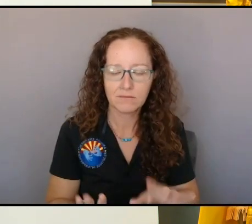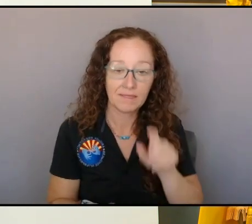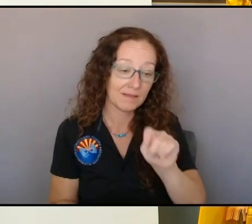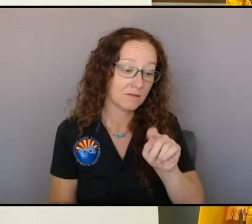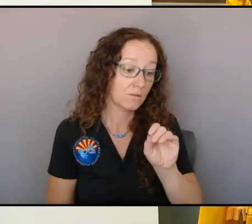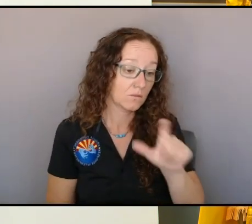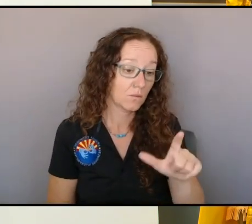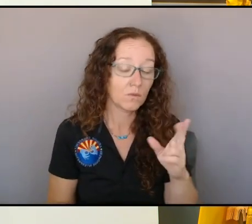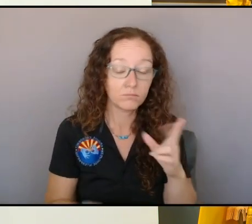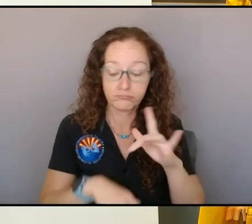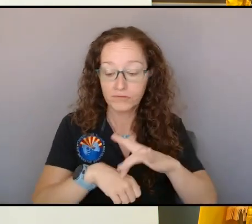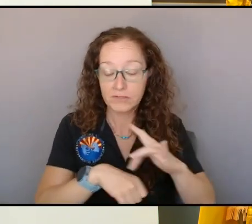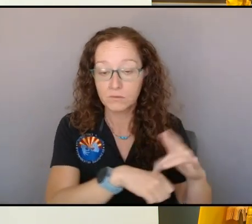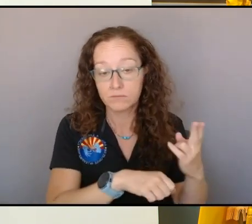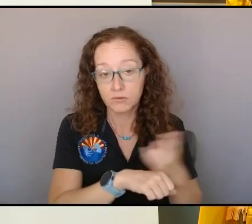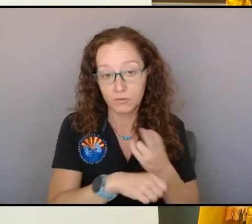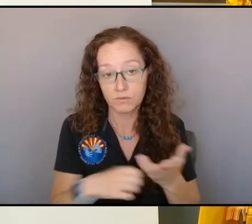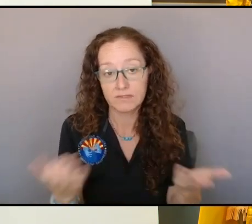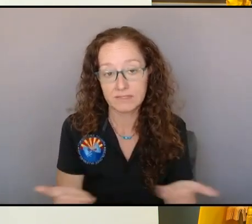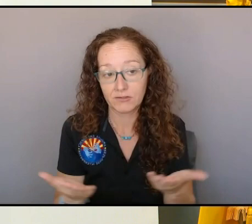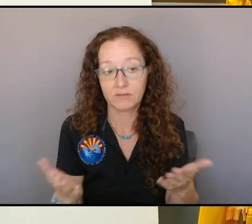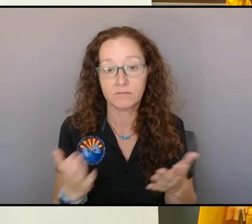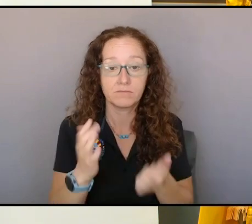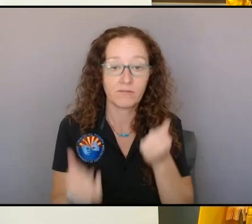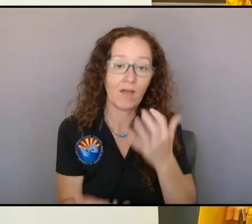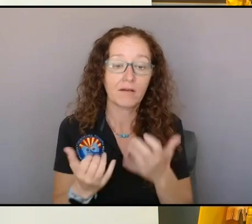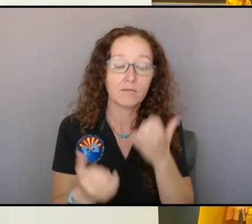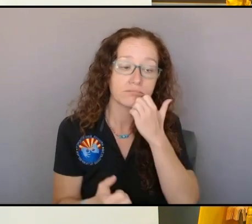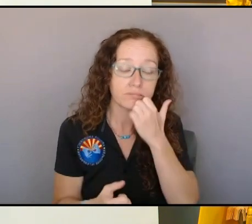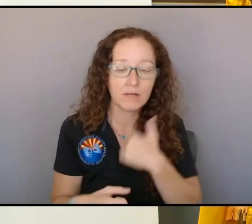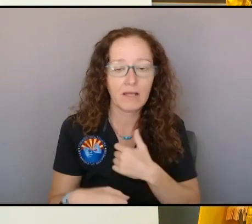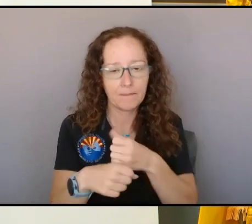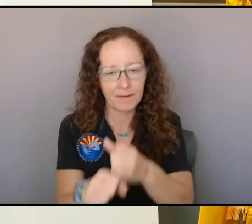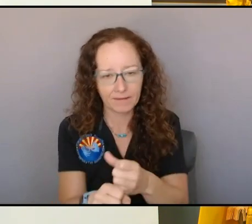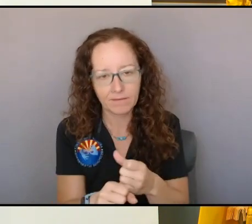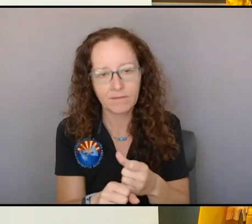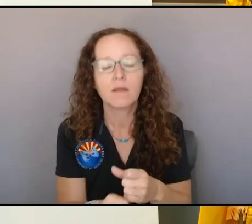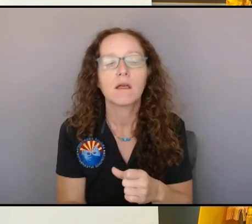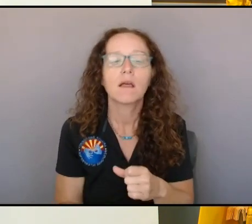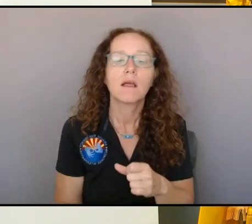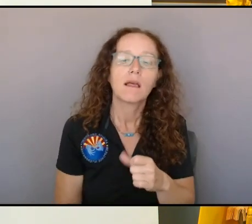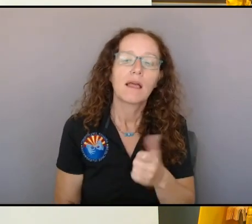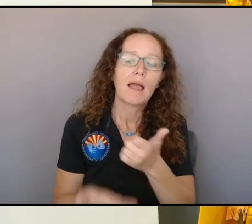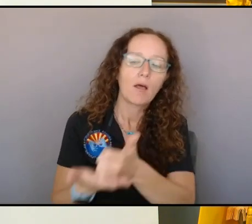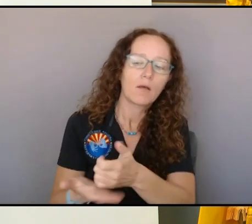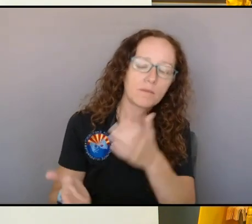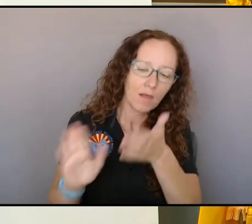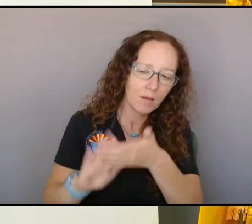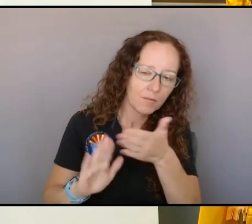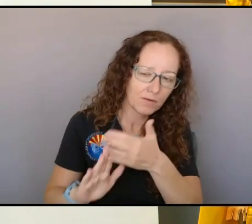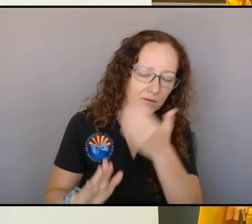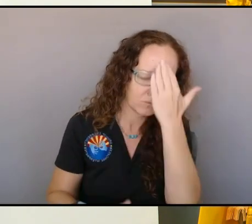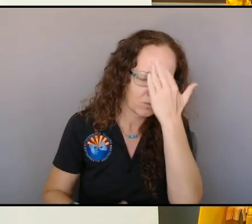operations a really good look of what to expect weather-wise for a bunch of different weather elements so that they